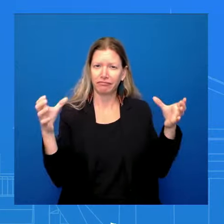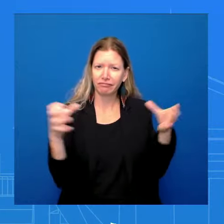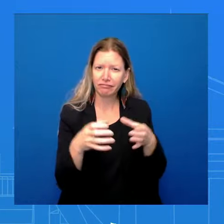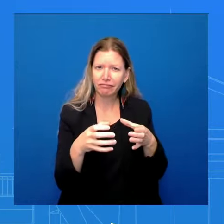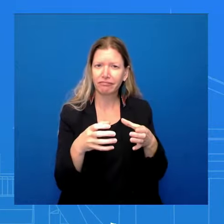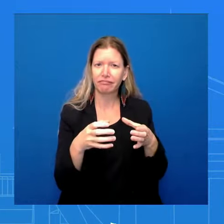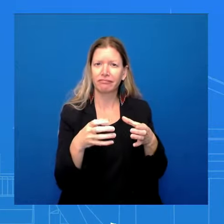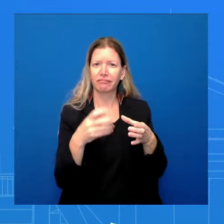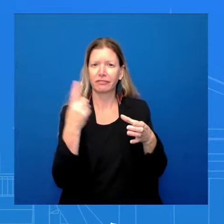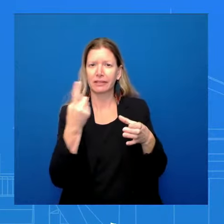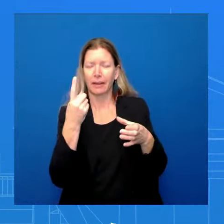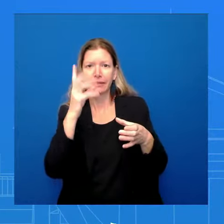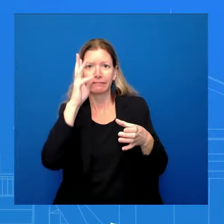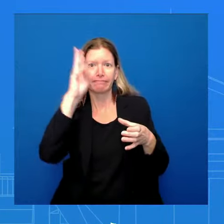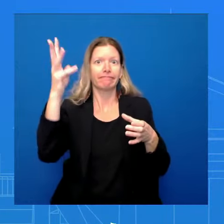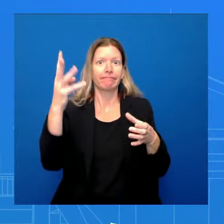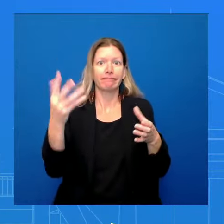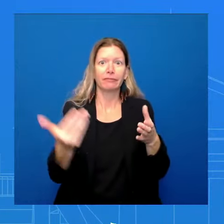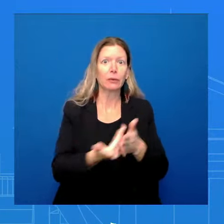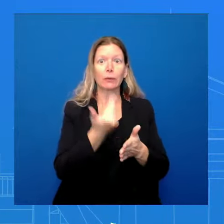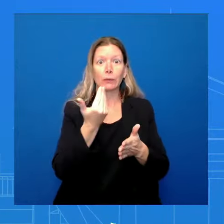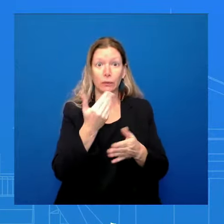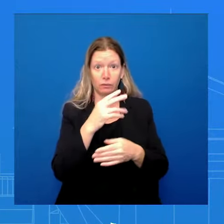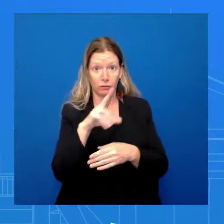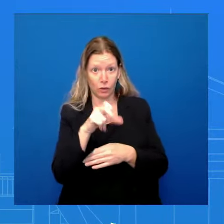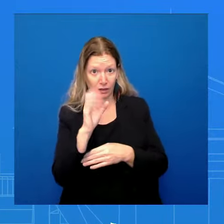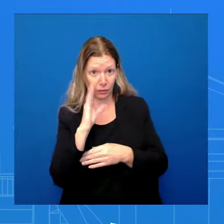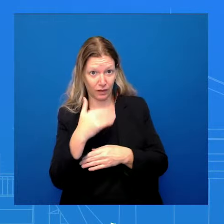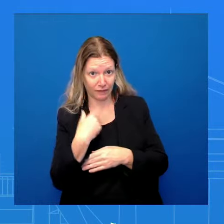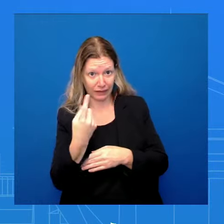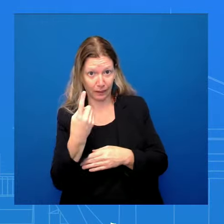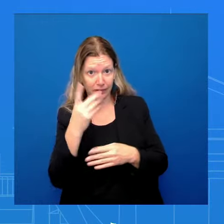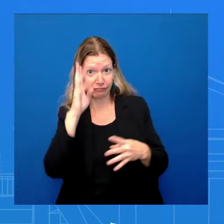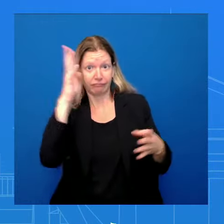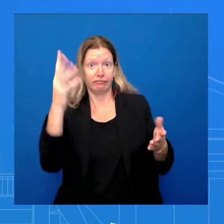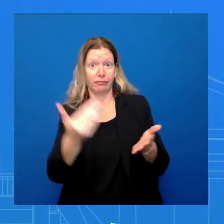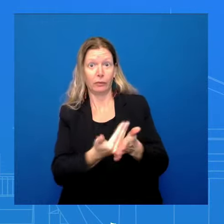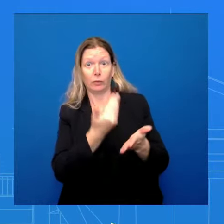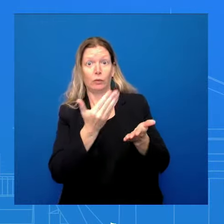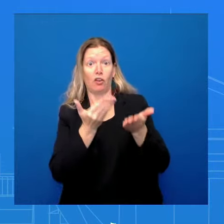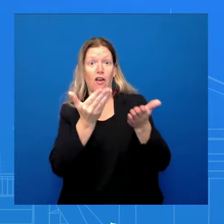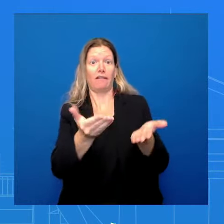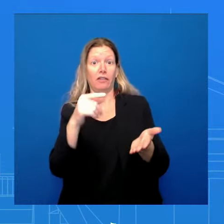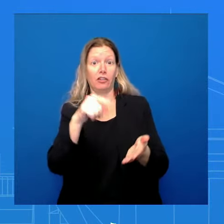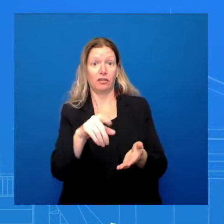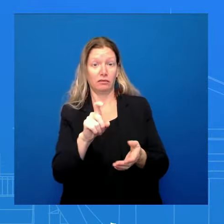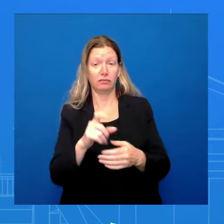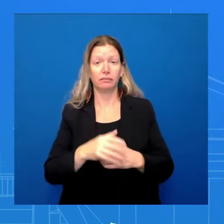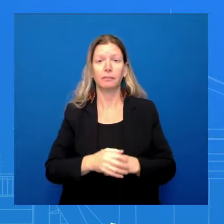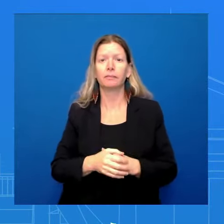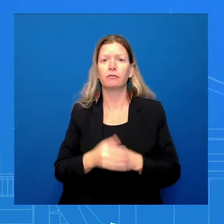Mr. Sullivan: So, currently, the President is not scheduled to participate in the -- in the U.N. Climate Summit on Wednesday. I will have to come back to you